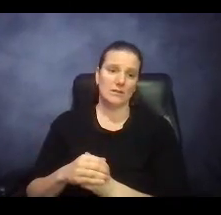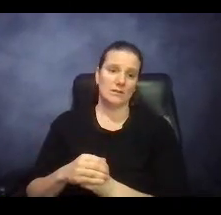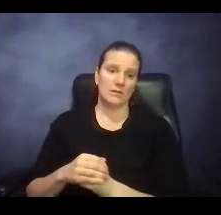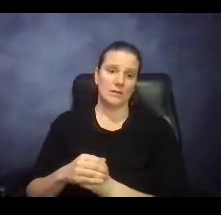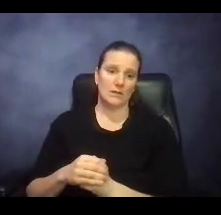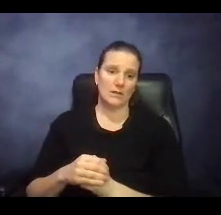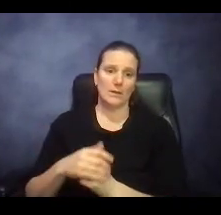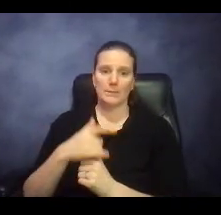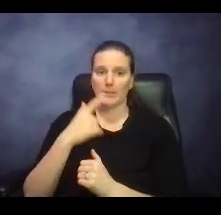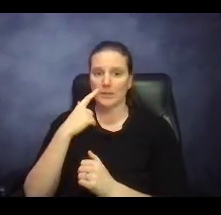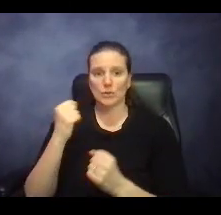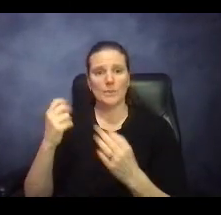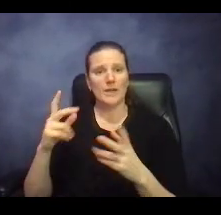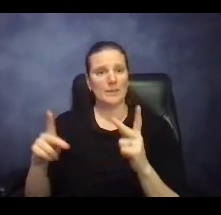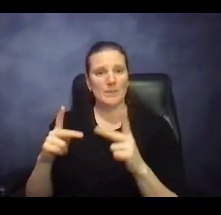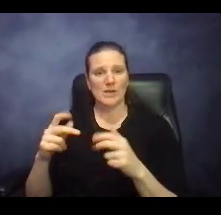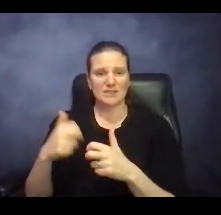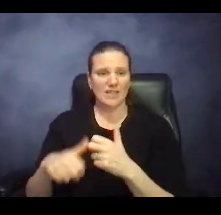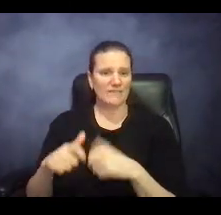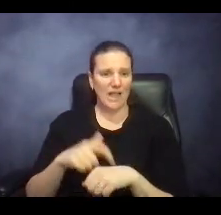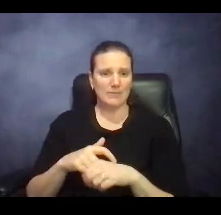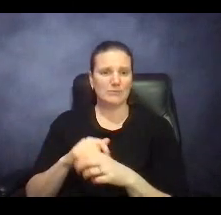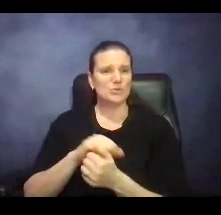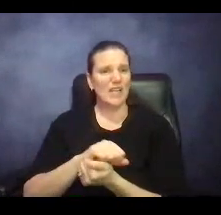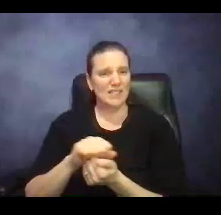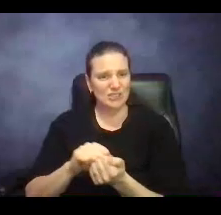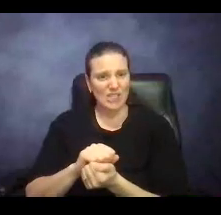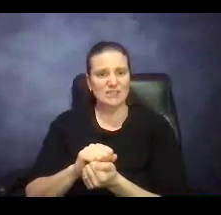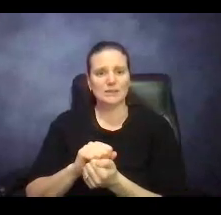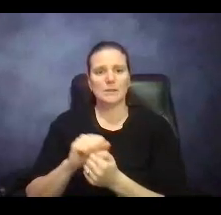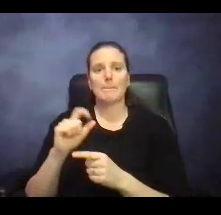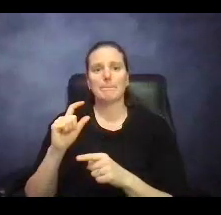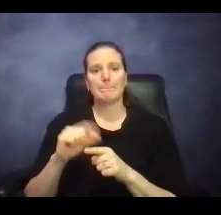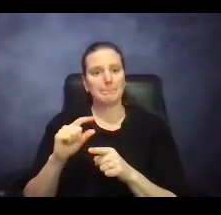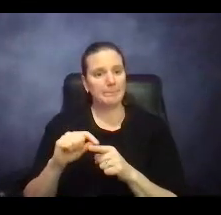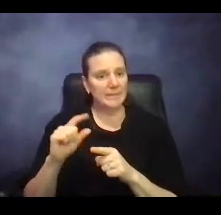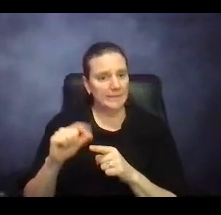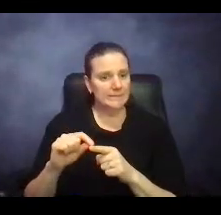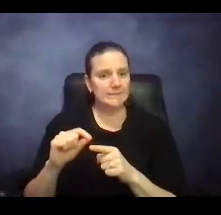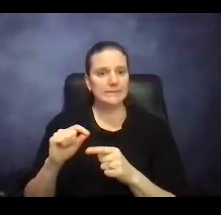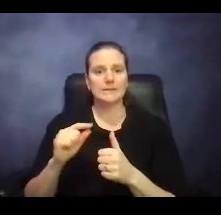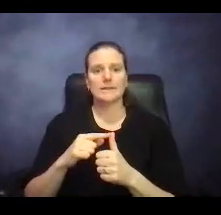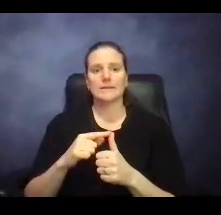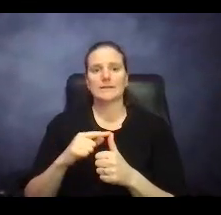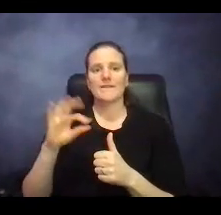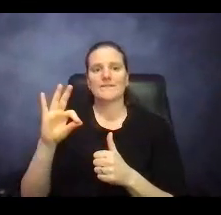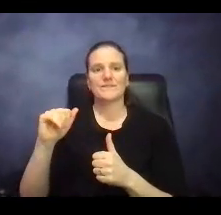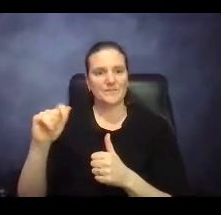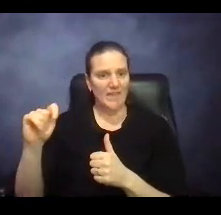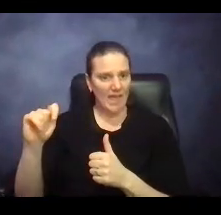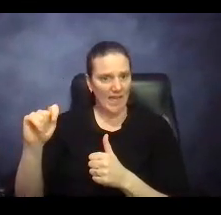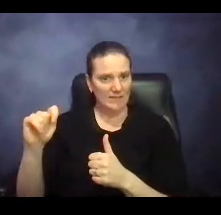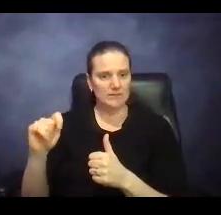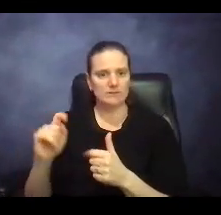so many people are having a tough time just digesting, being, you know, fats. There are certain food groups that are harder